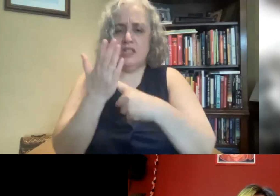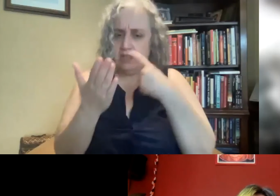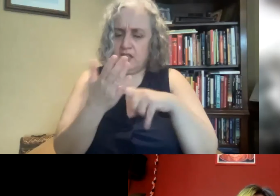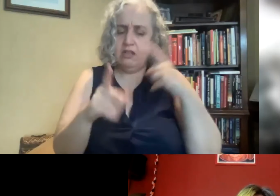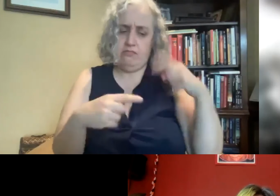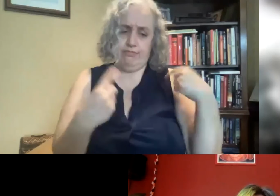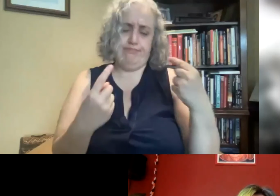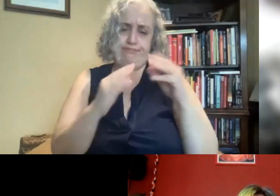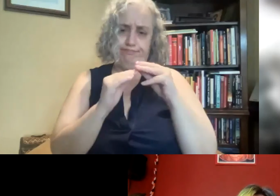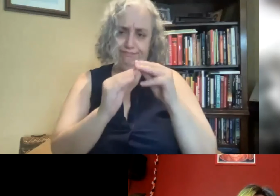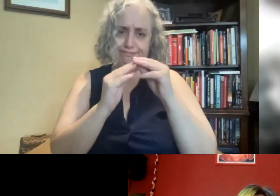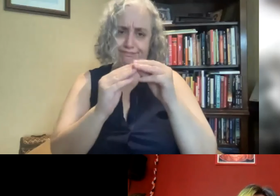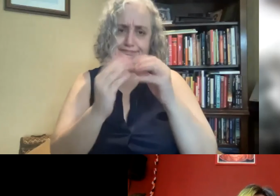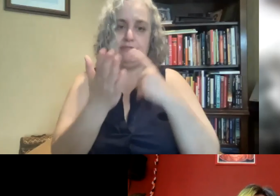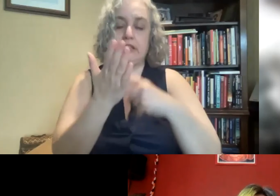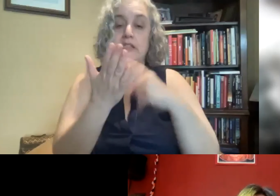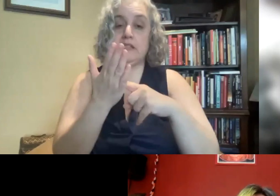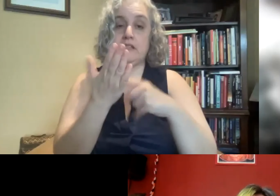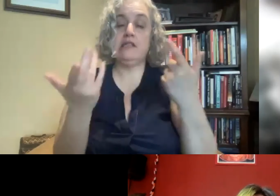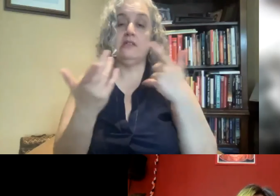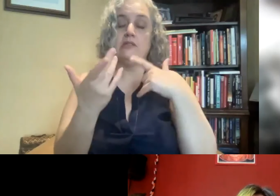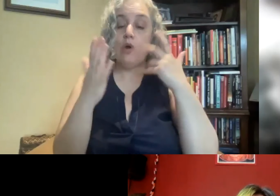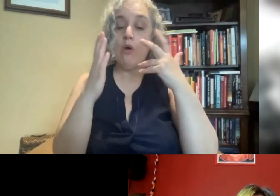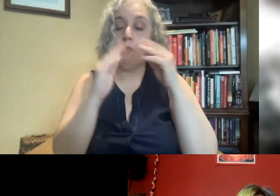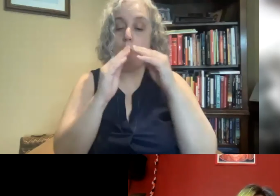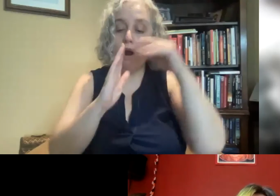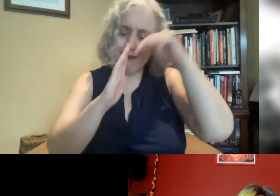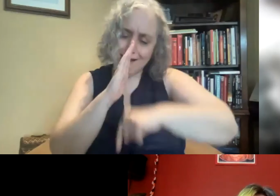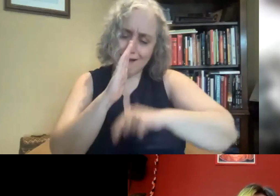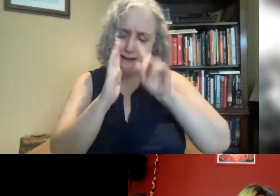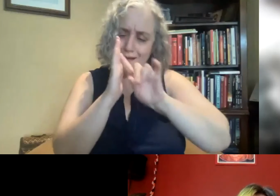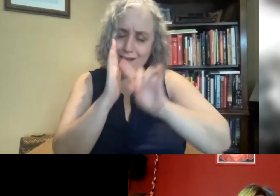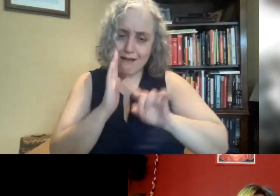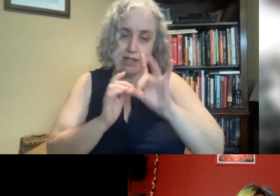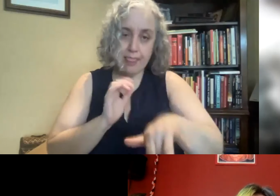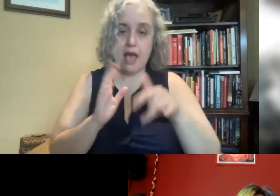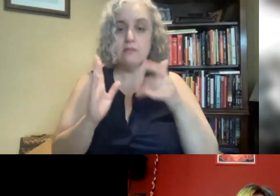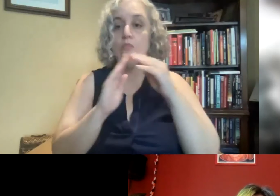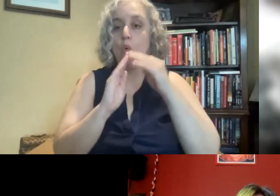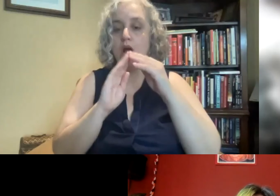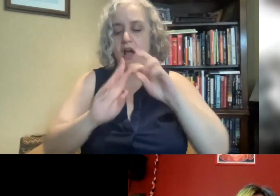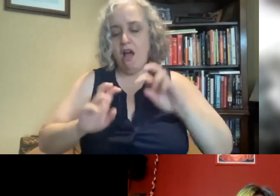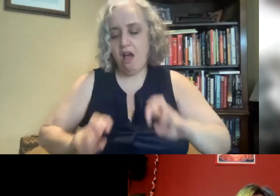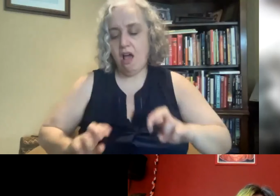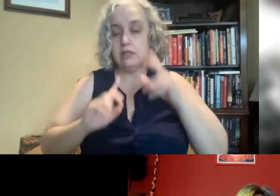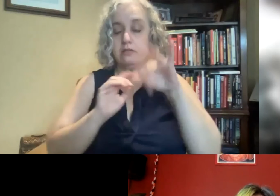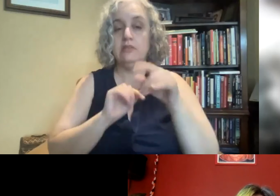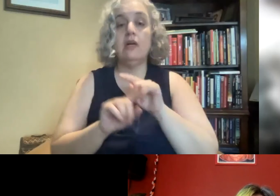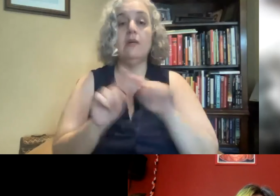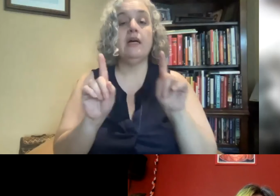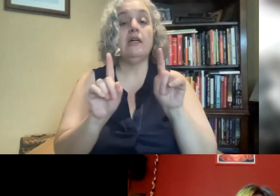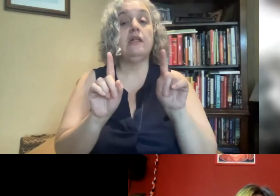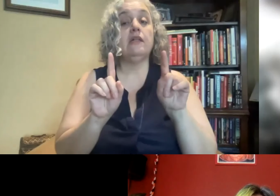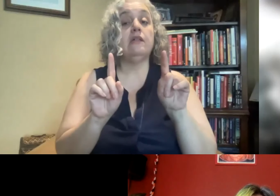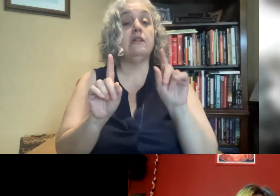hoping to explore that even further. But the other thing about it though,